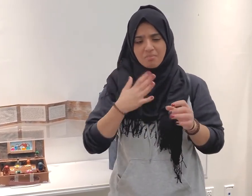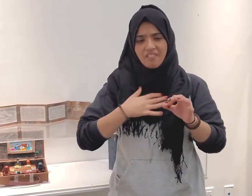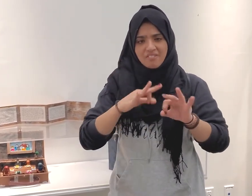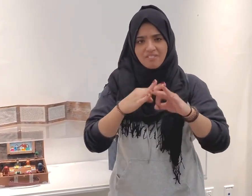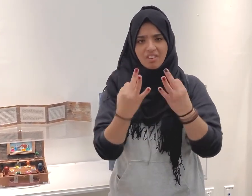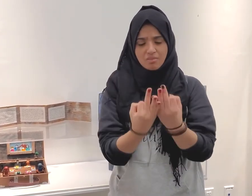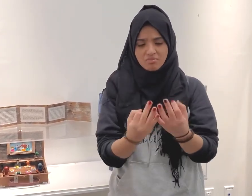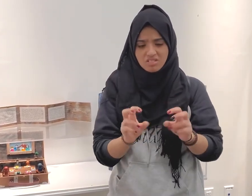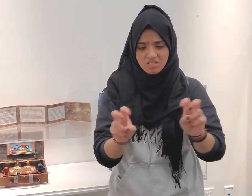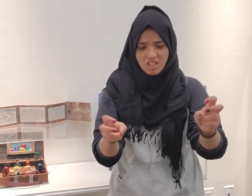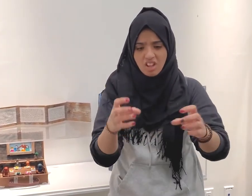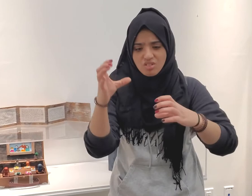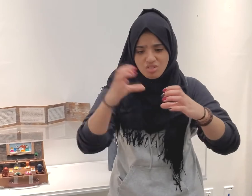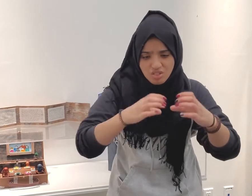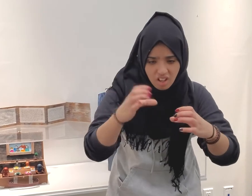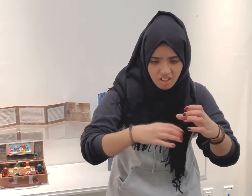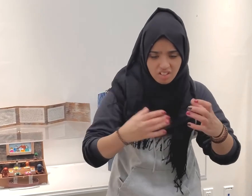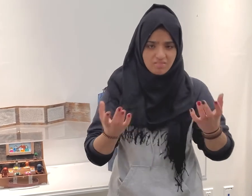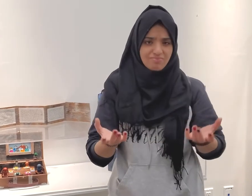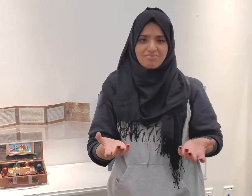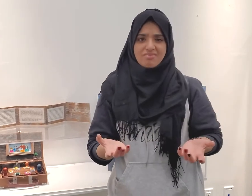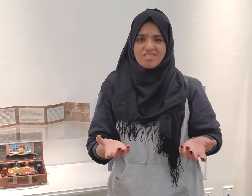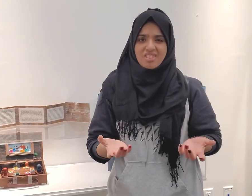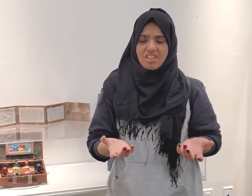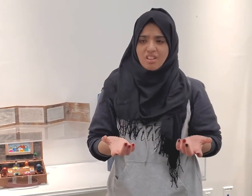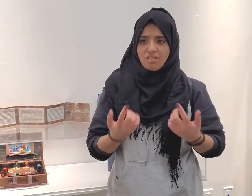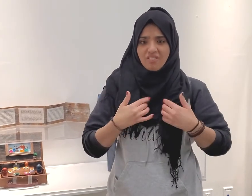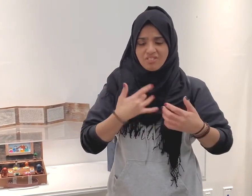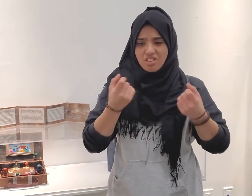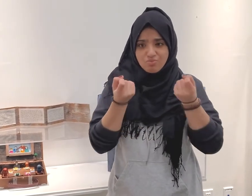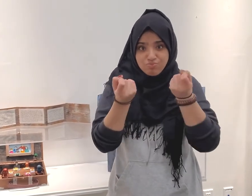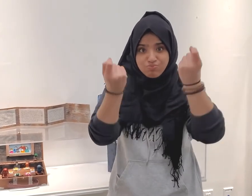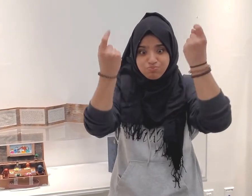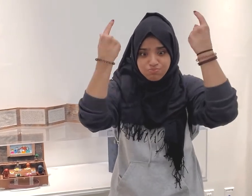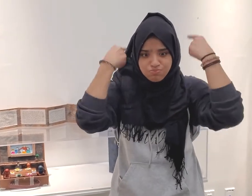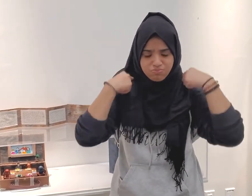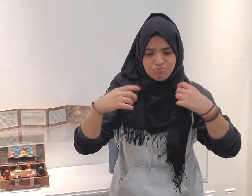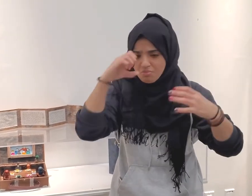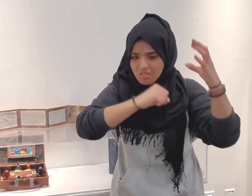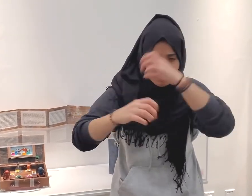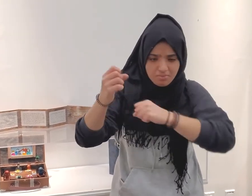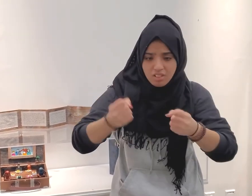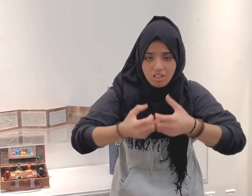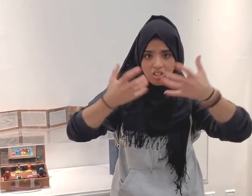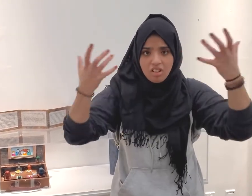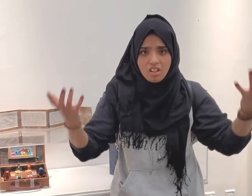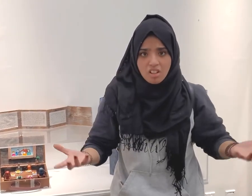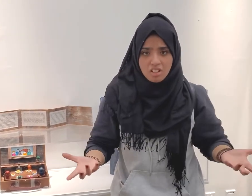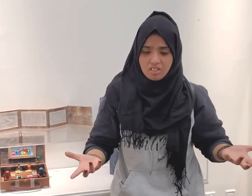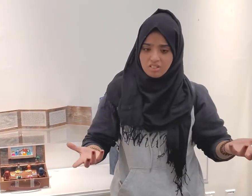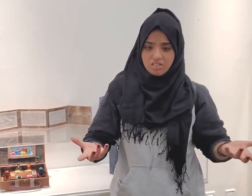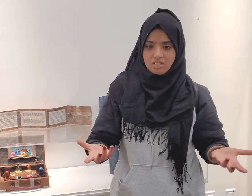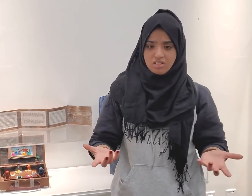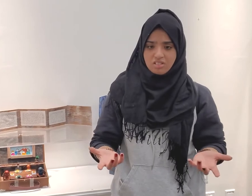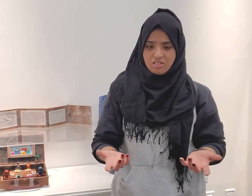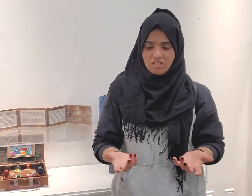they're sitting and they're chatting with each other but everything is going over my head. I'm missing much of what's being talked about